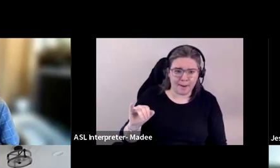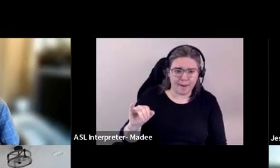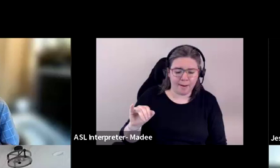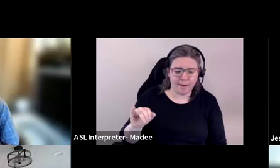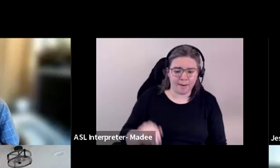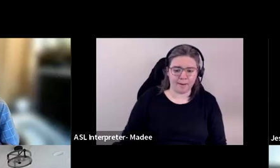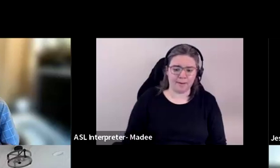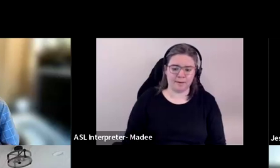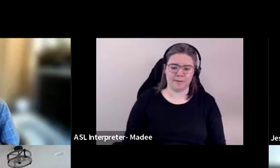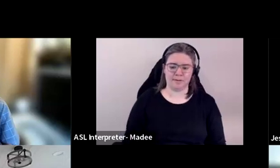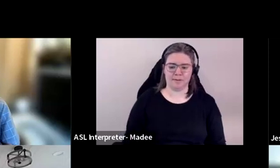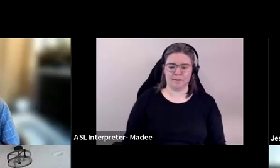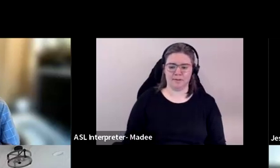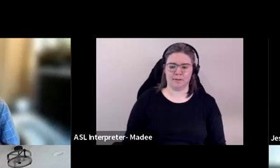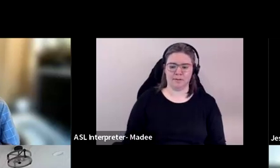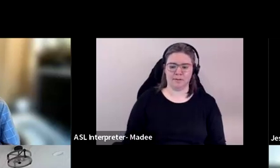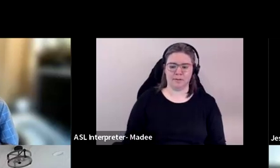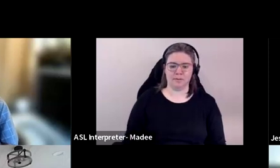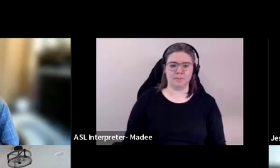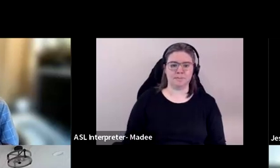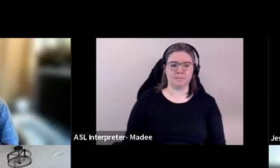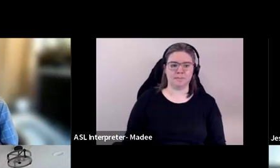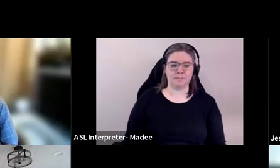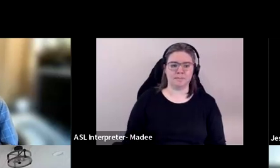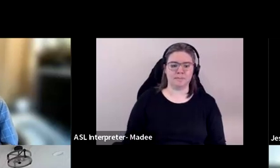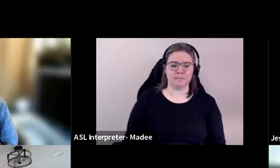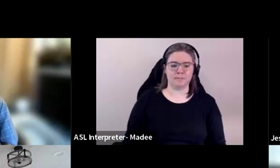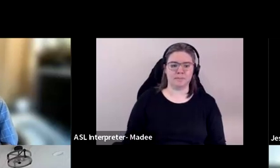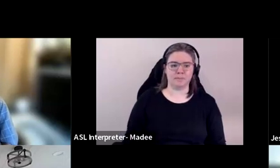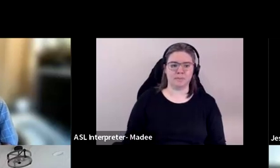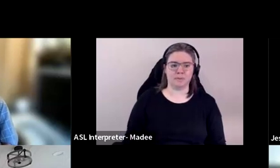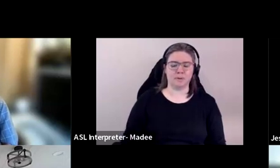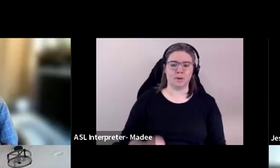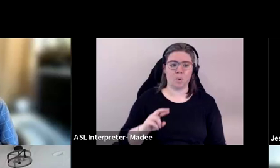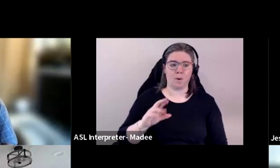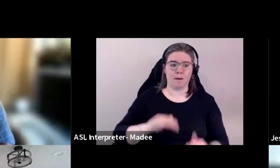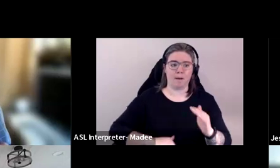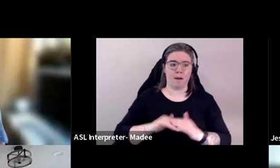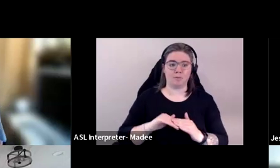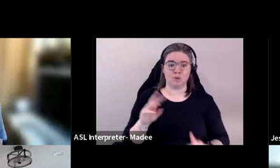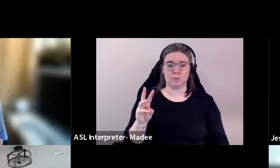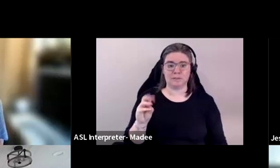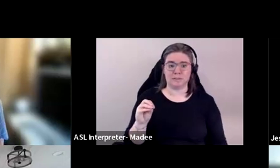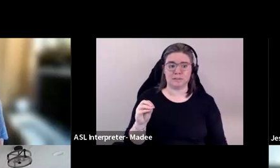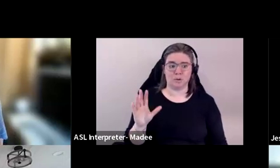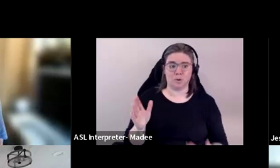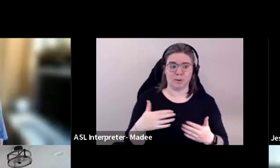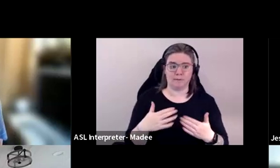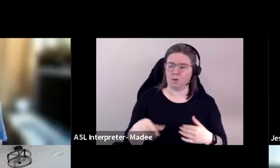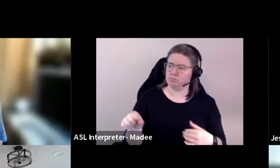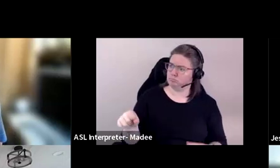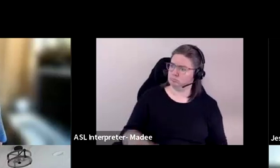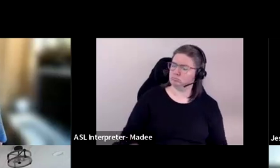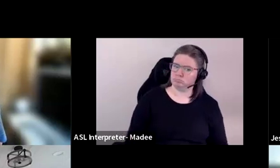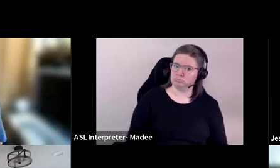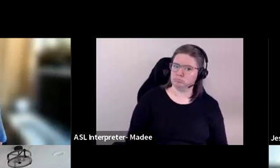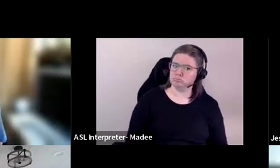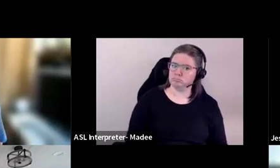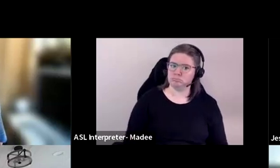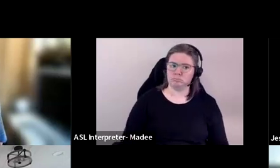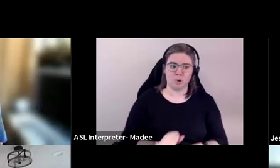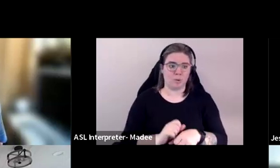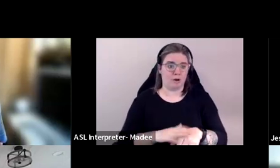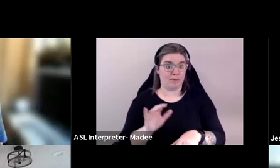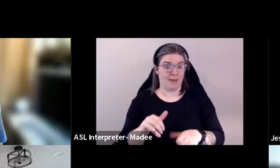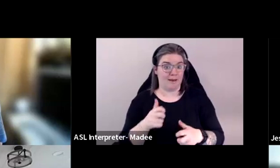or area Median company mi, or up to 60, or whatever it is, and and working on that issue by issue